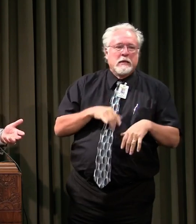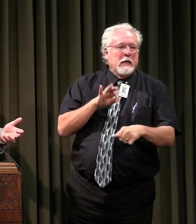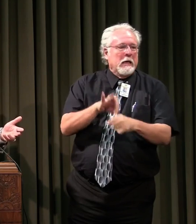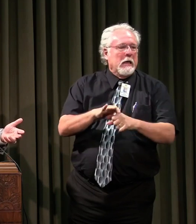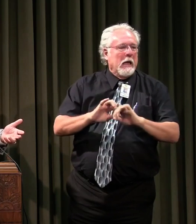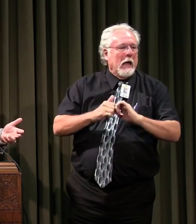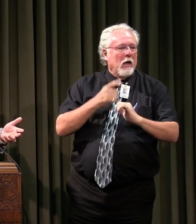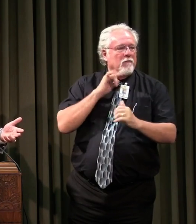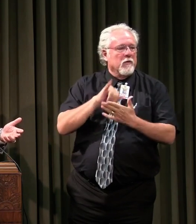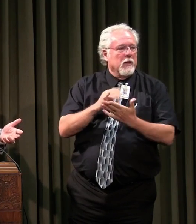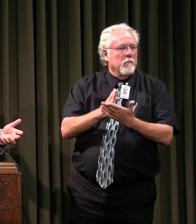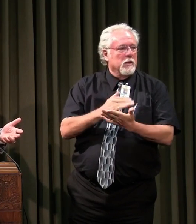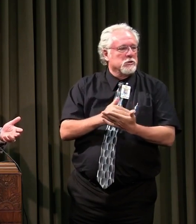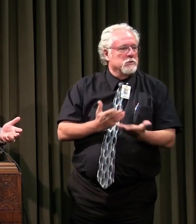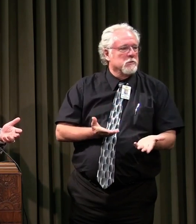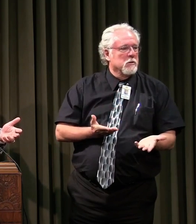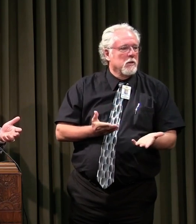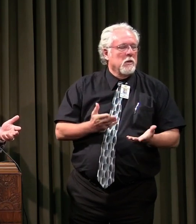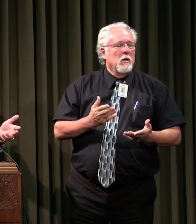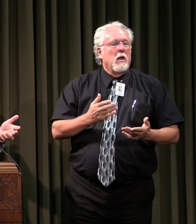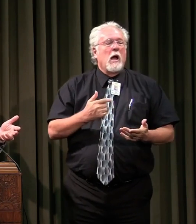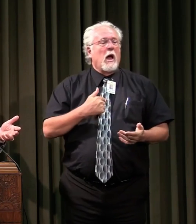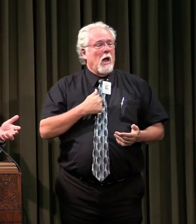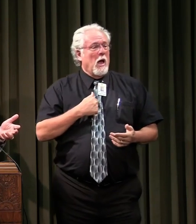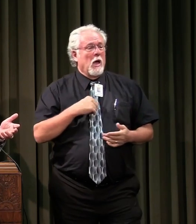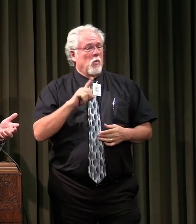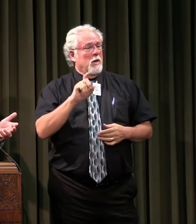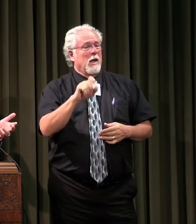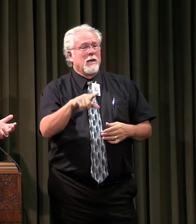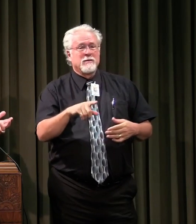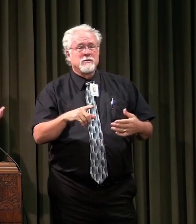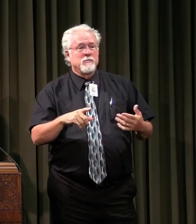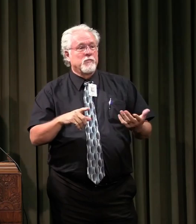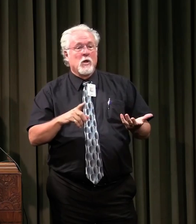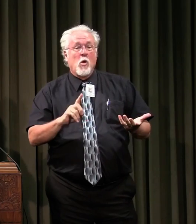that looks like that I would just ask them where was that angst when we were